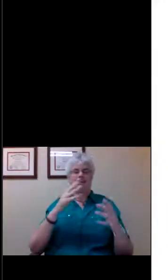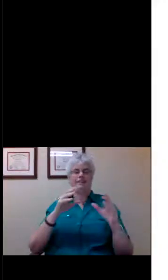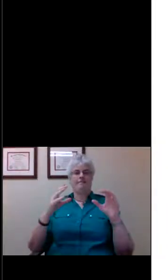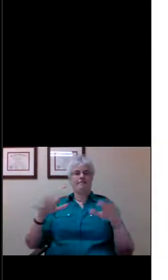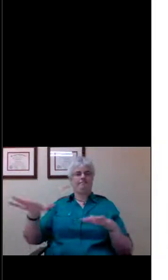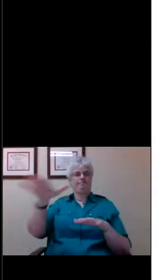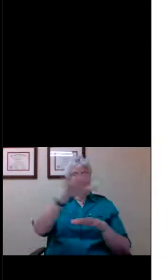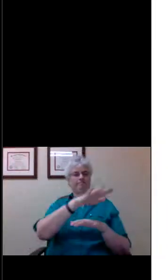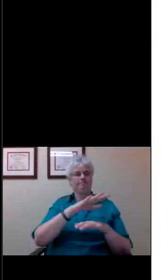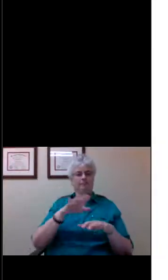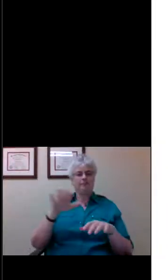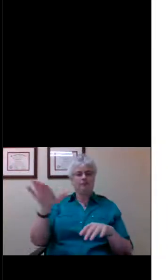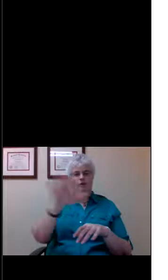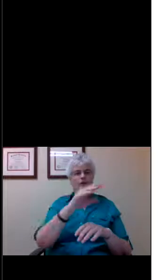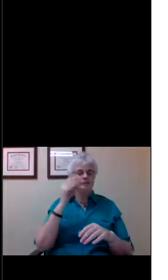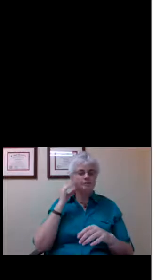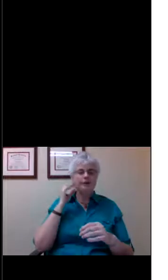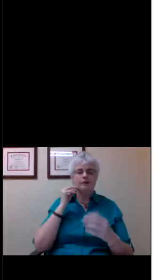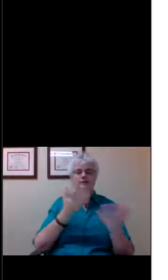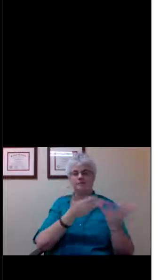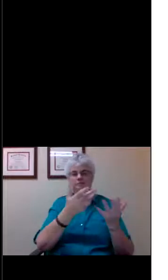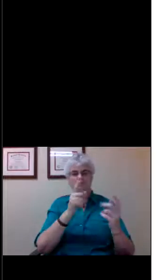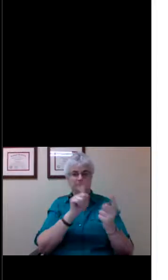Holly: Okay, great, that's a- well, that's a big number.